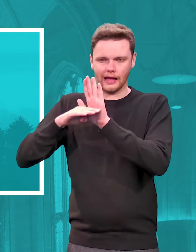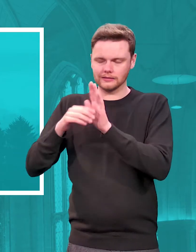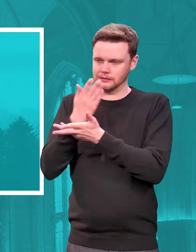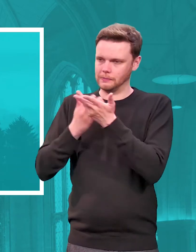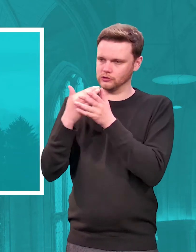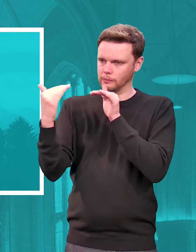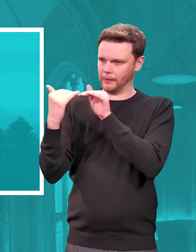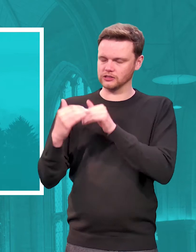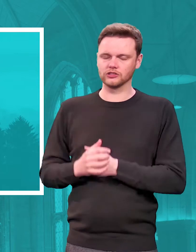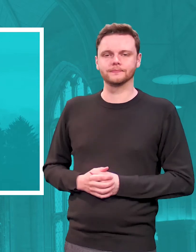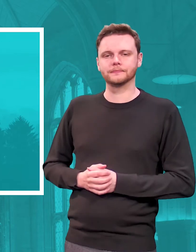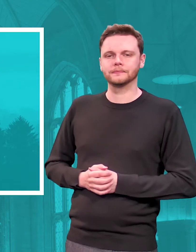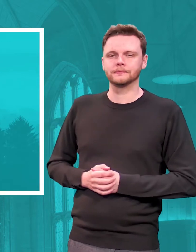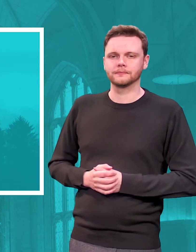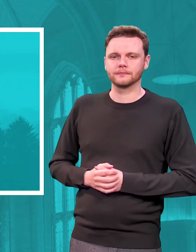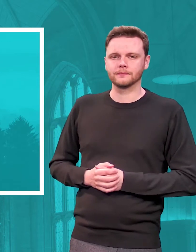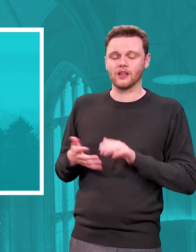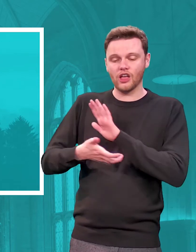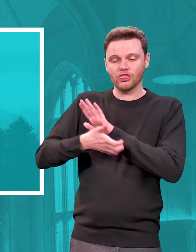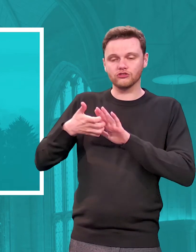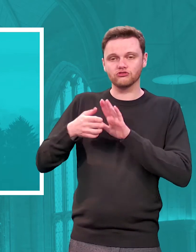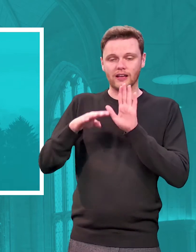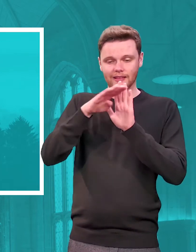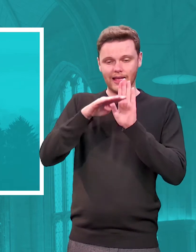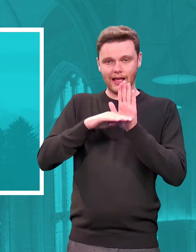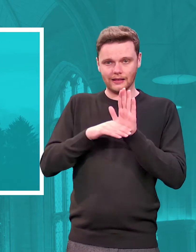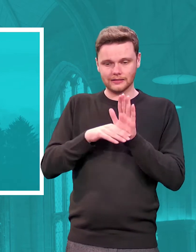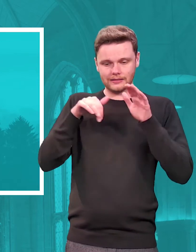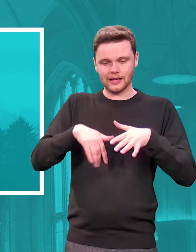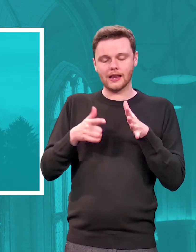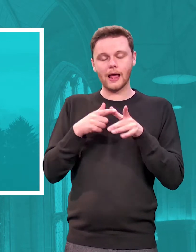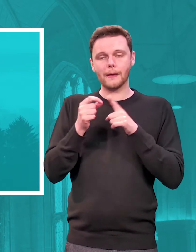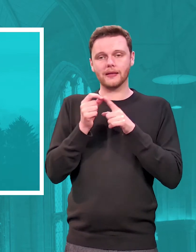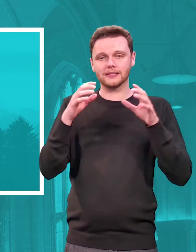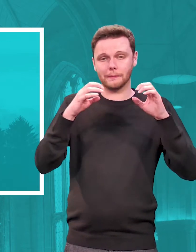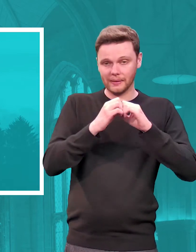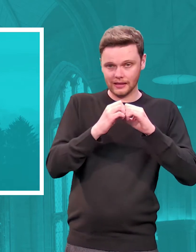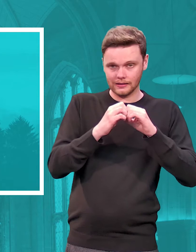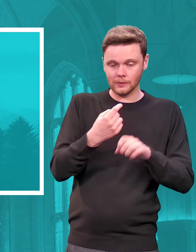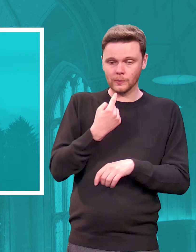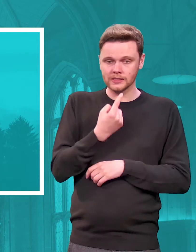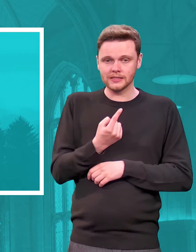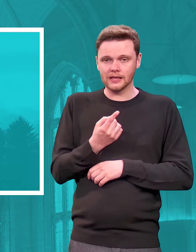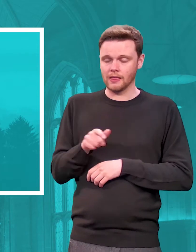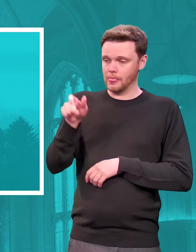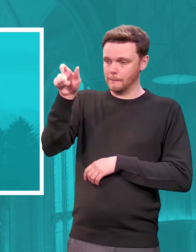The draft Act which is in Appendix A makes clear that ‘no person shall be required